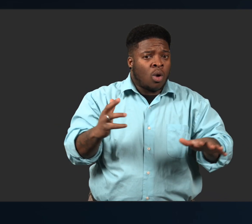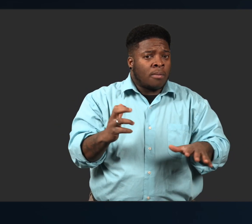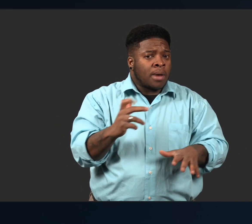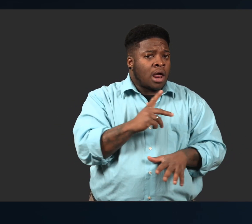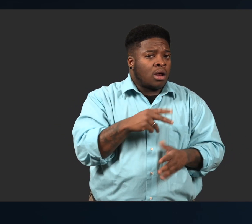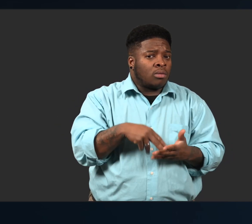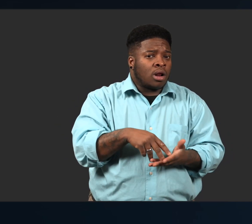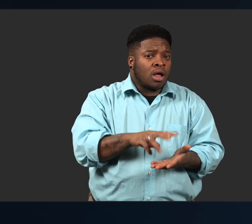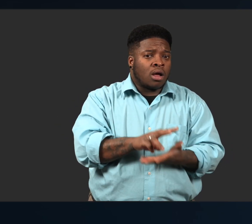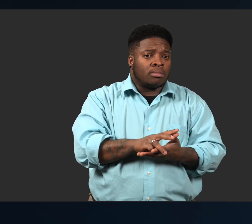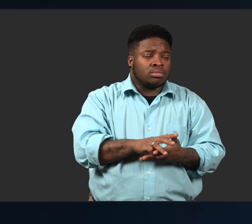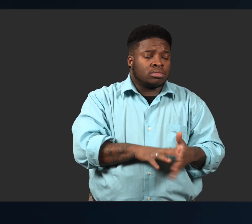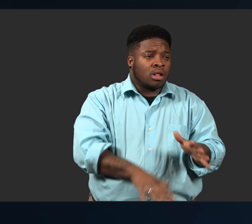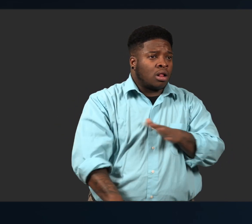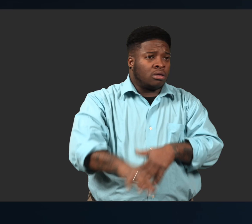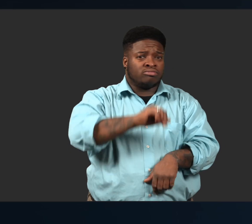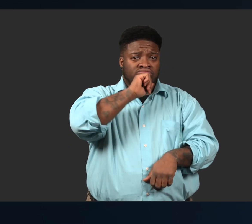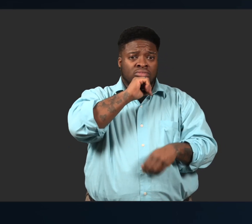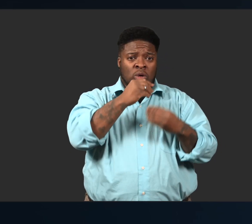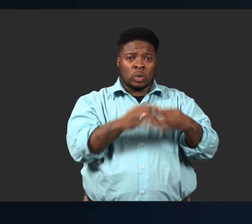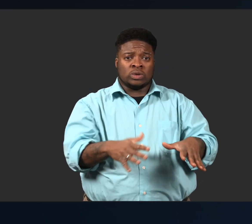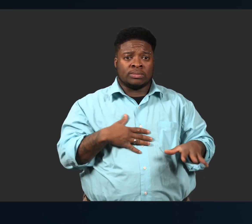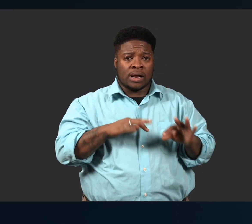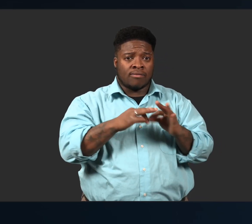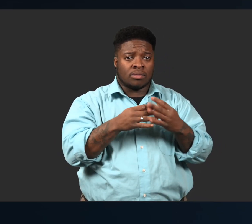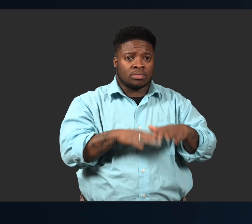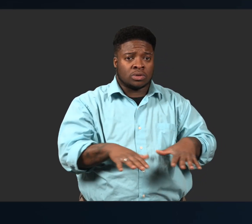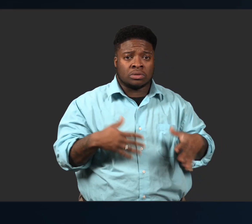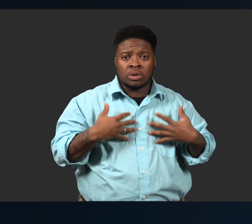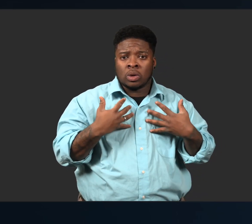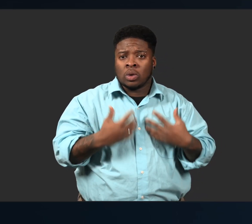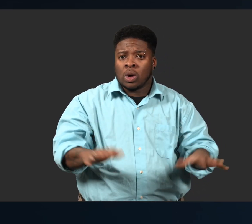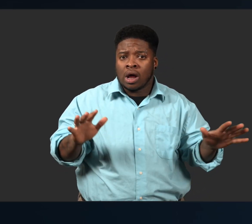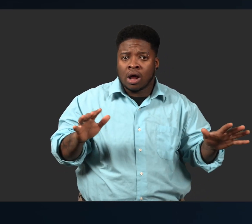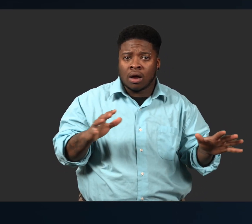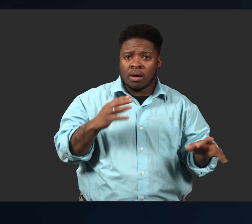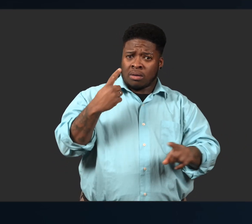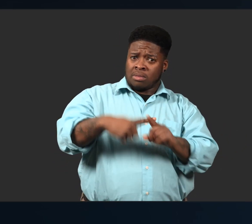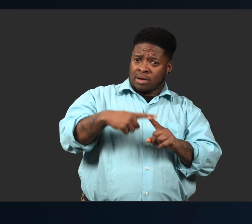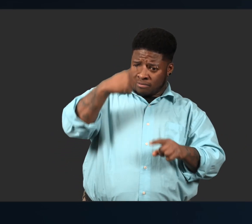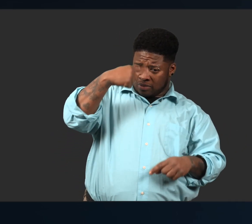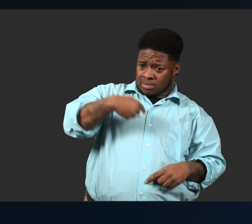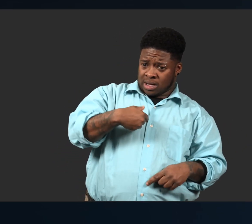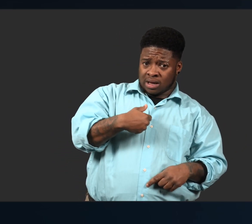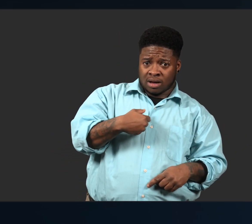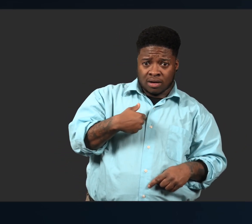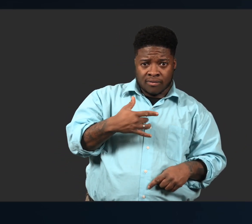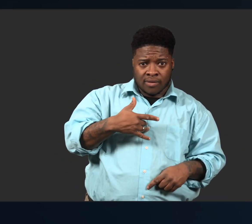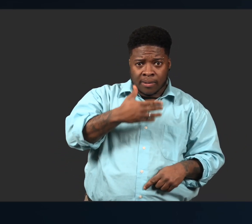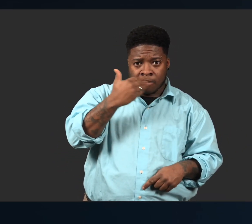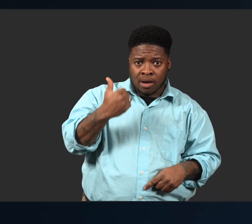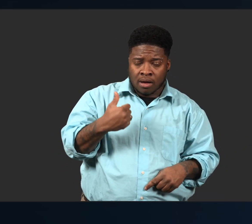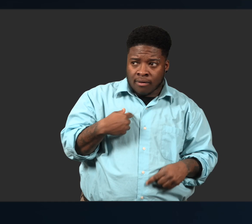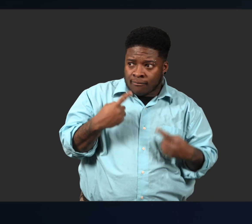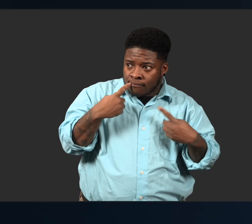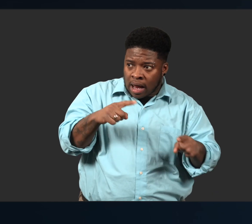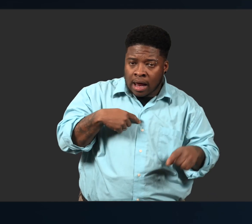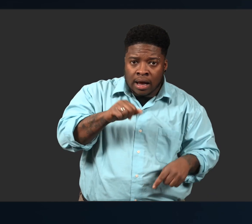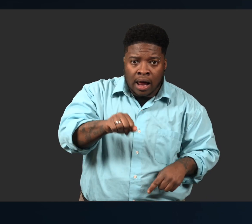and has no desire to relapse which would no doubt result in the loss of his family and kids. What's more, he realizes he's on this journey for *himself*, he's feeling better